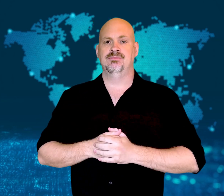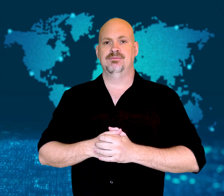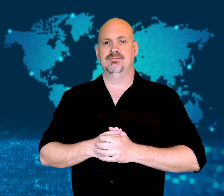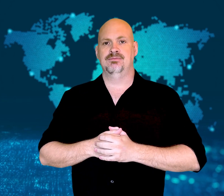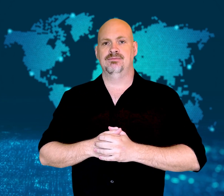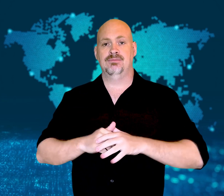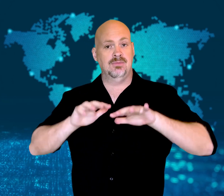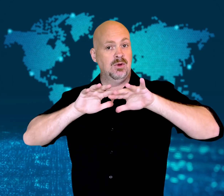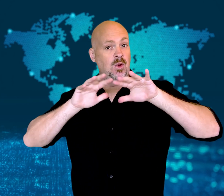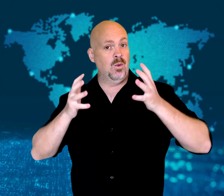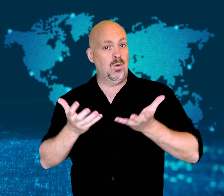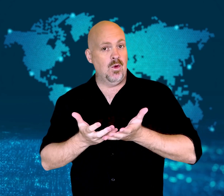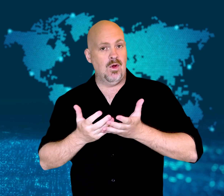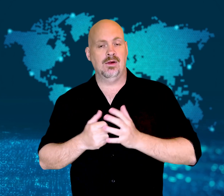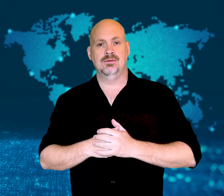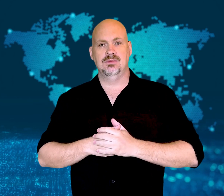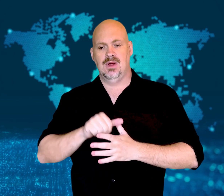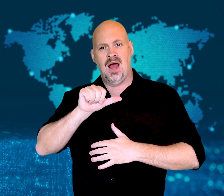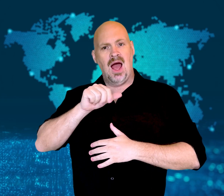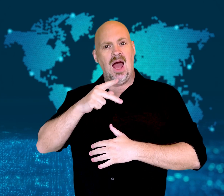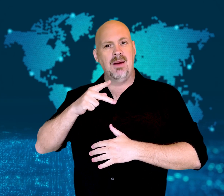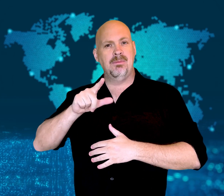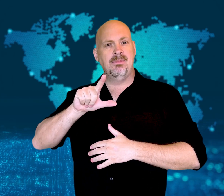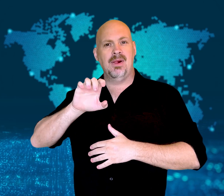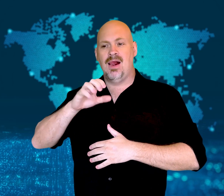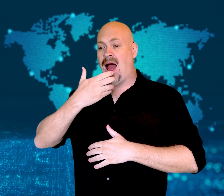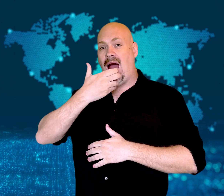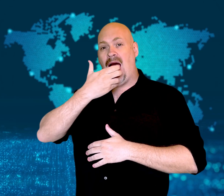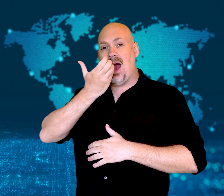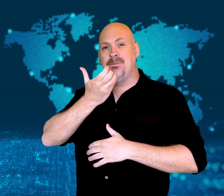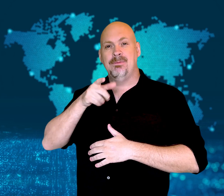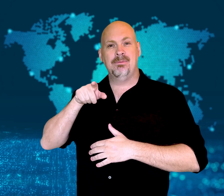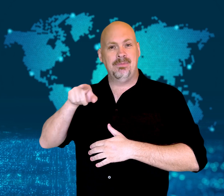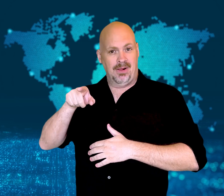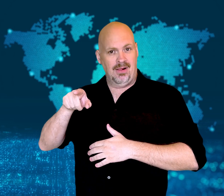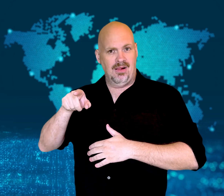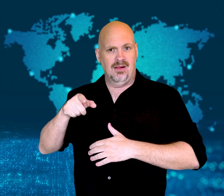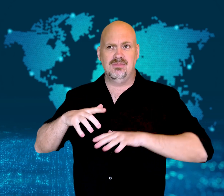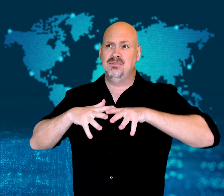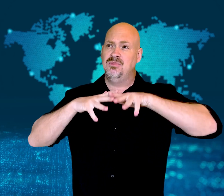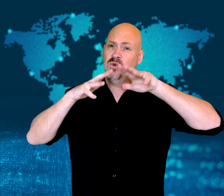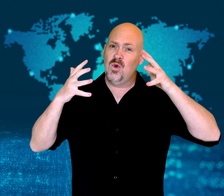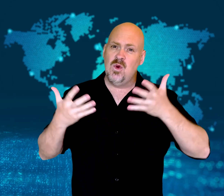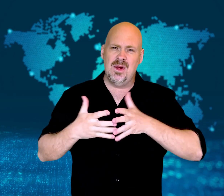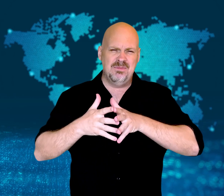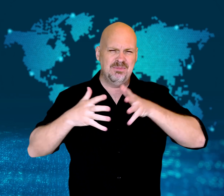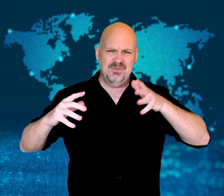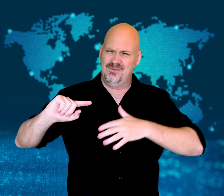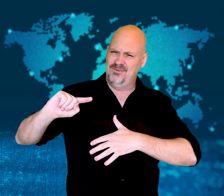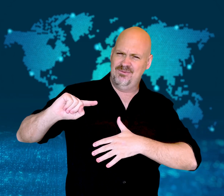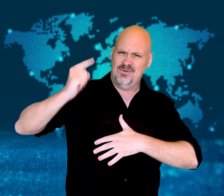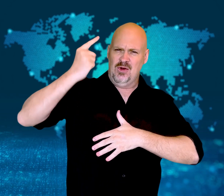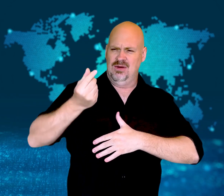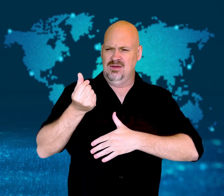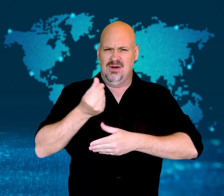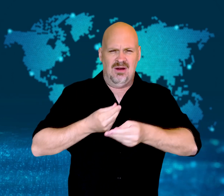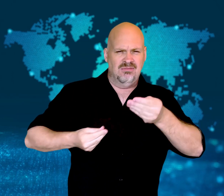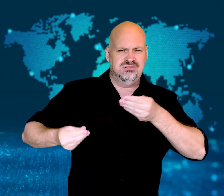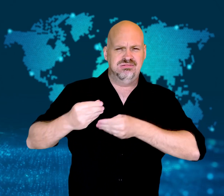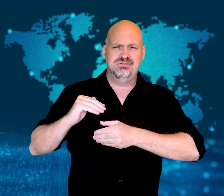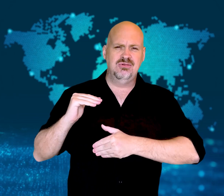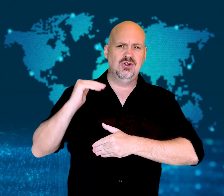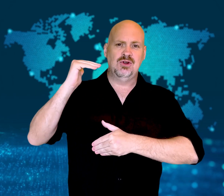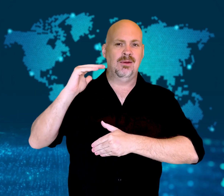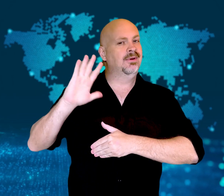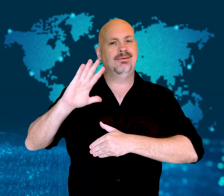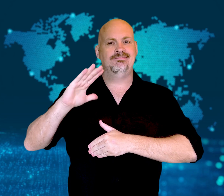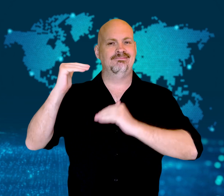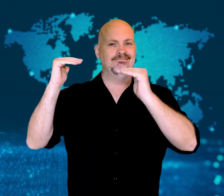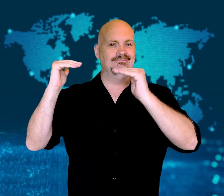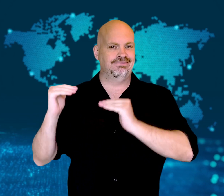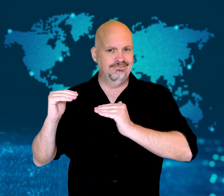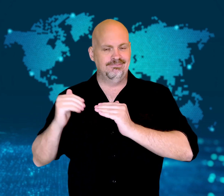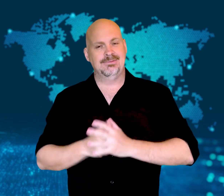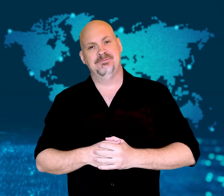Apple no longer most valuable company